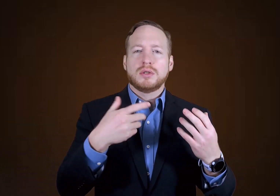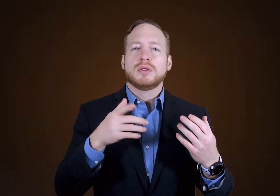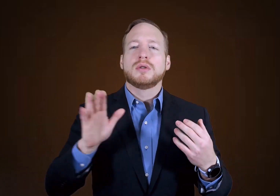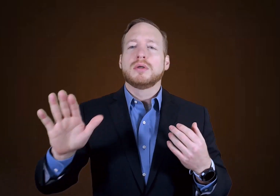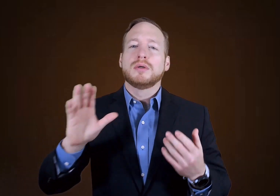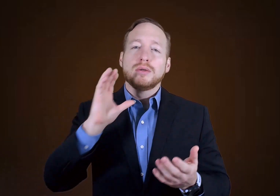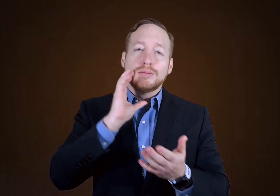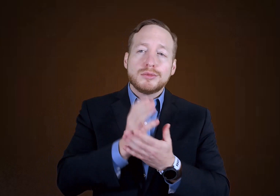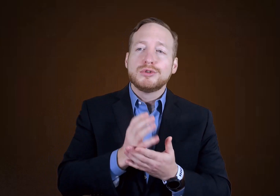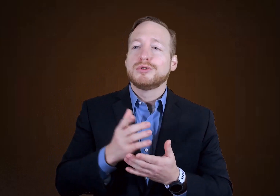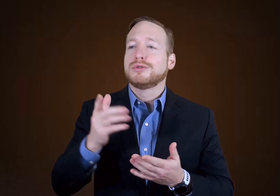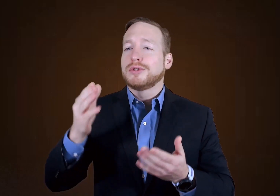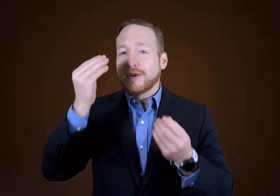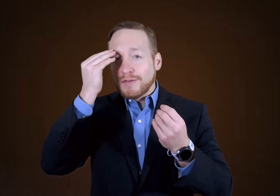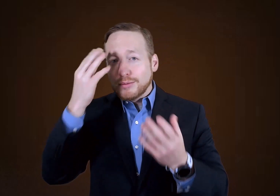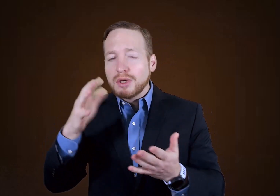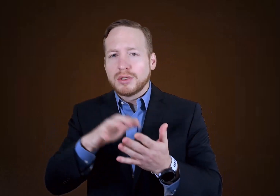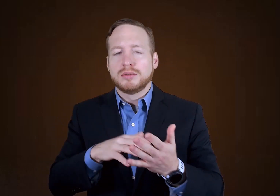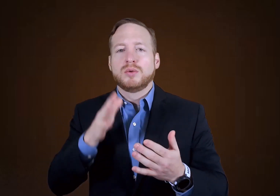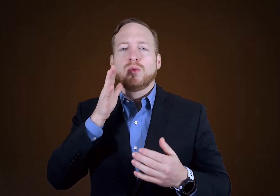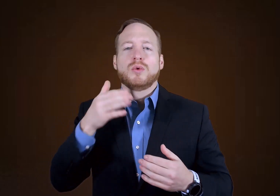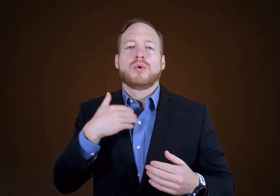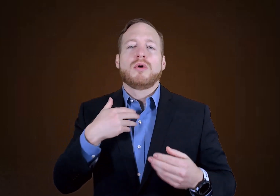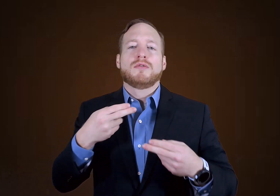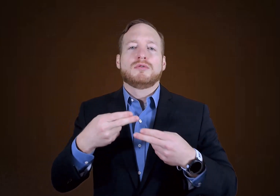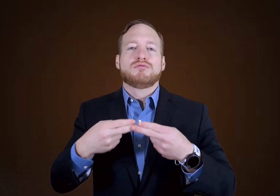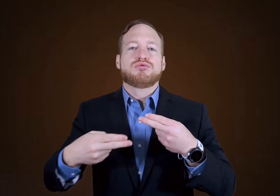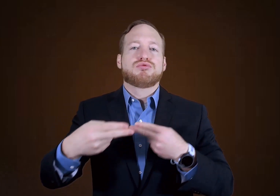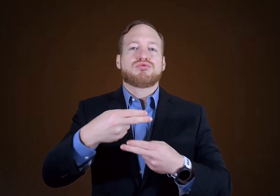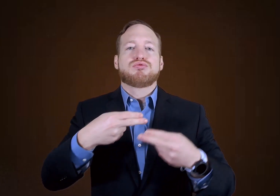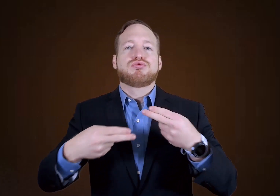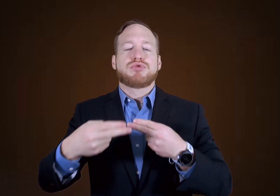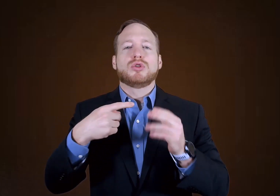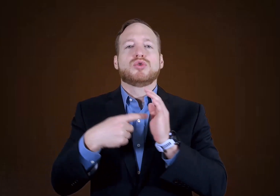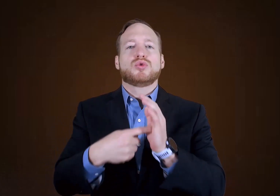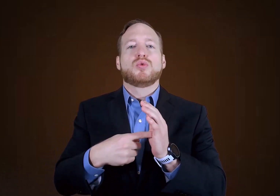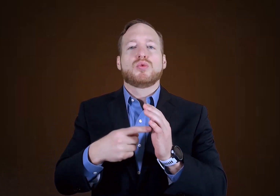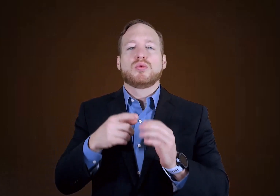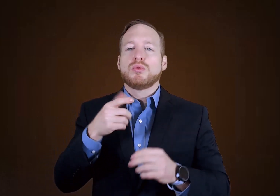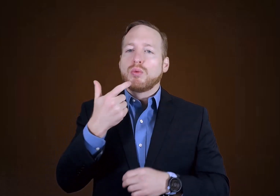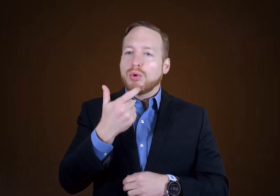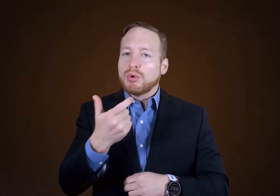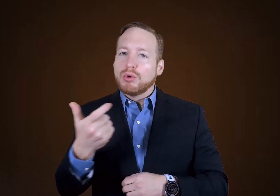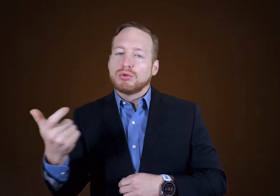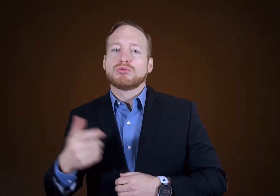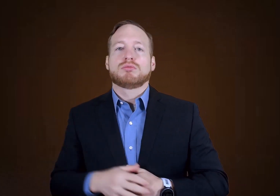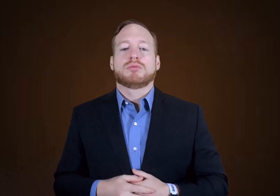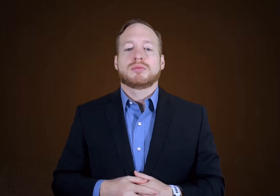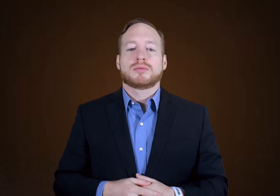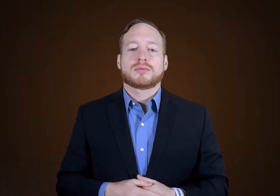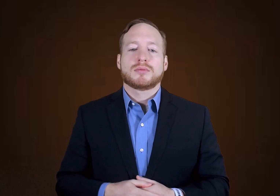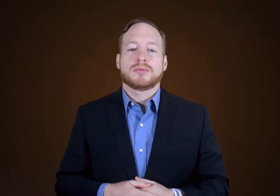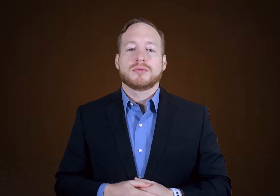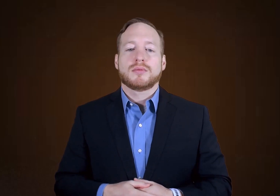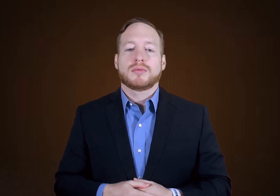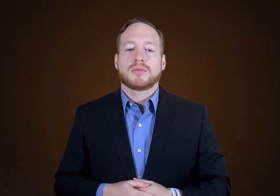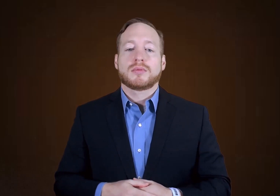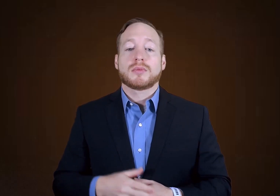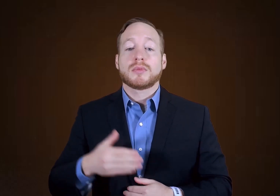normal folks who had a booth or a table to participate by